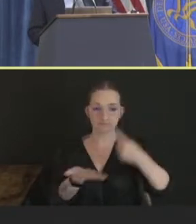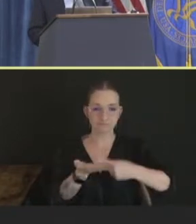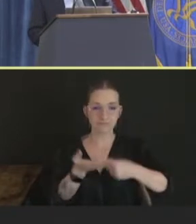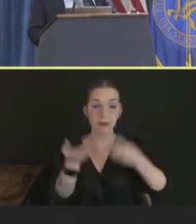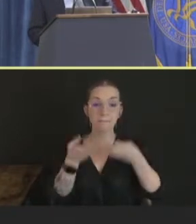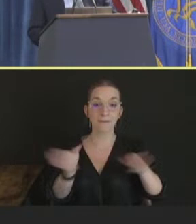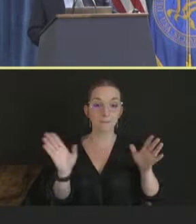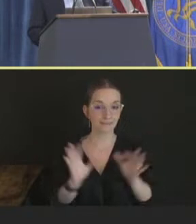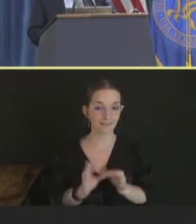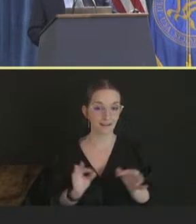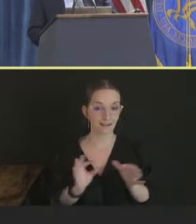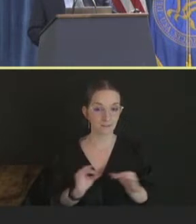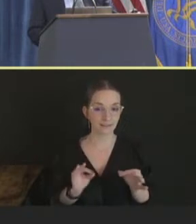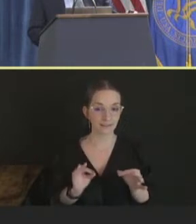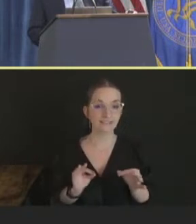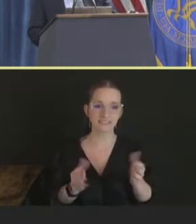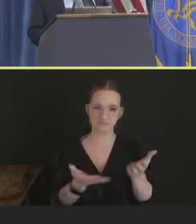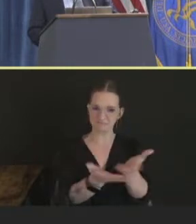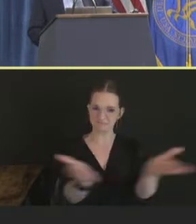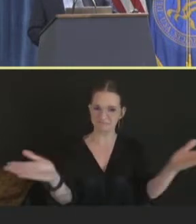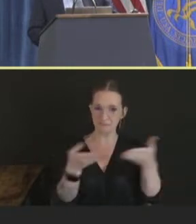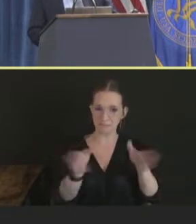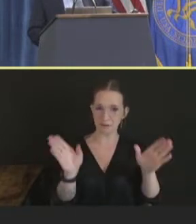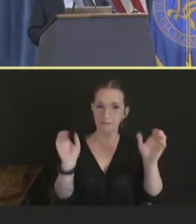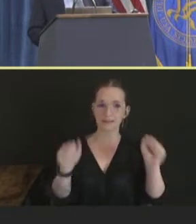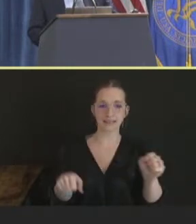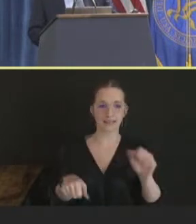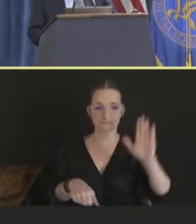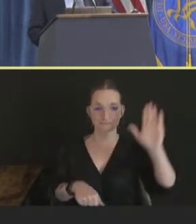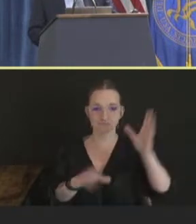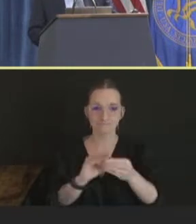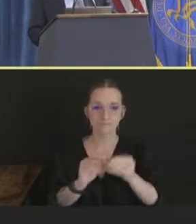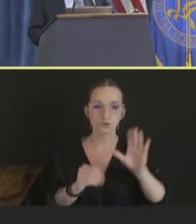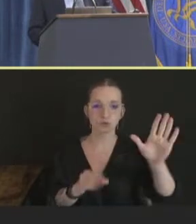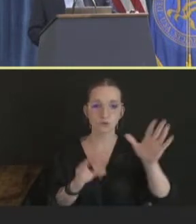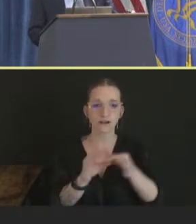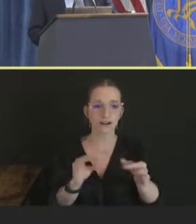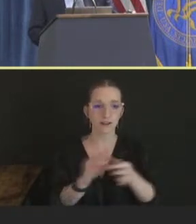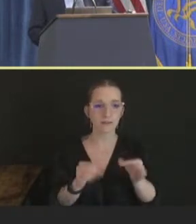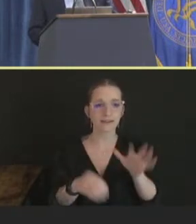As always, members of the public can provide a public comment by phone about 4:45 today